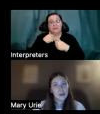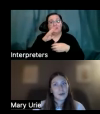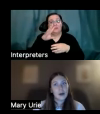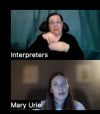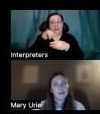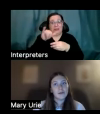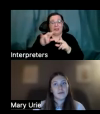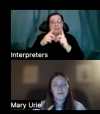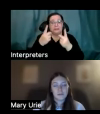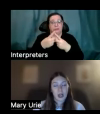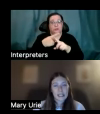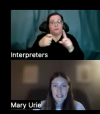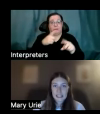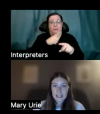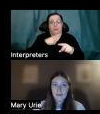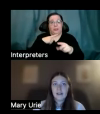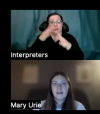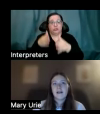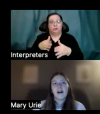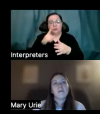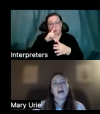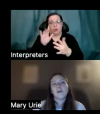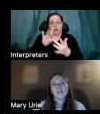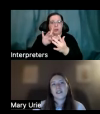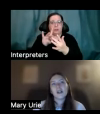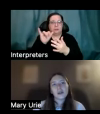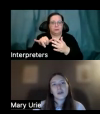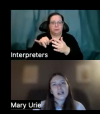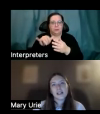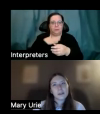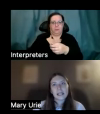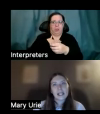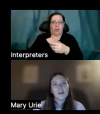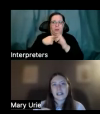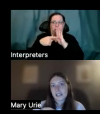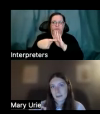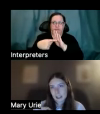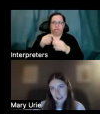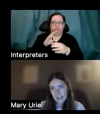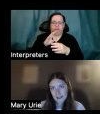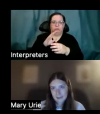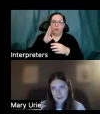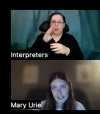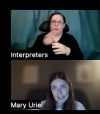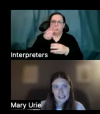you are contacting them, I would just include right at the beginning or in the subject line, if you're sending an